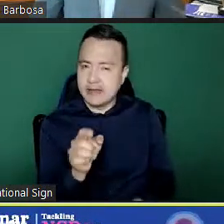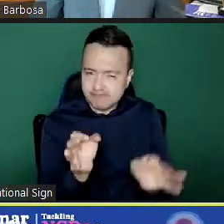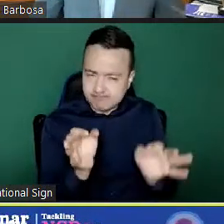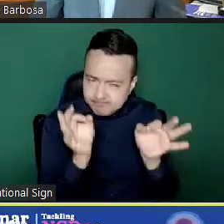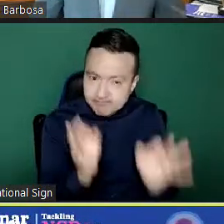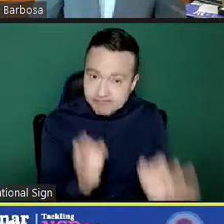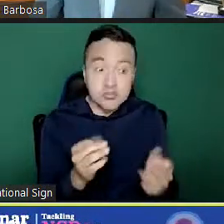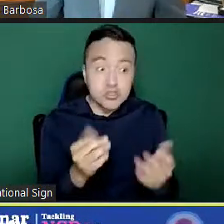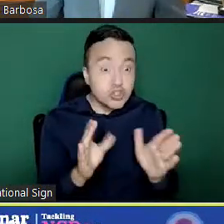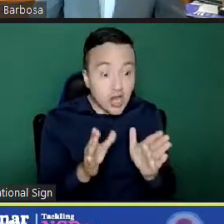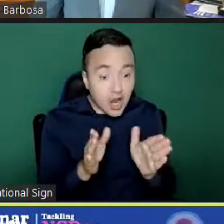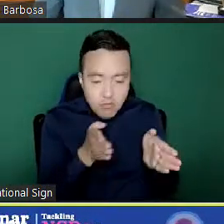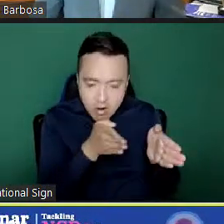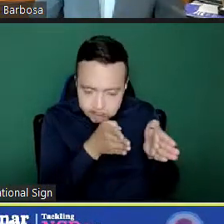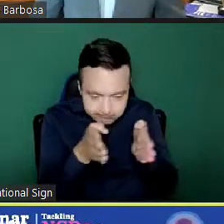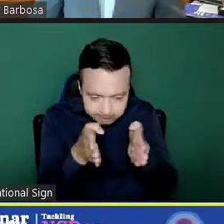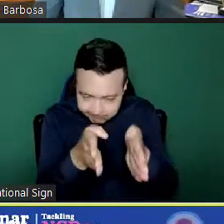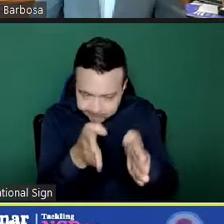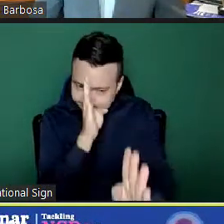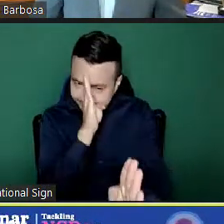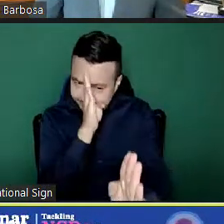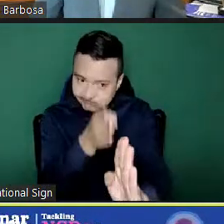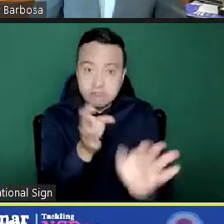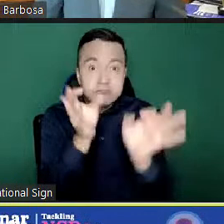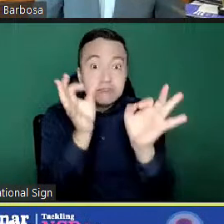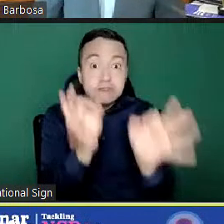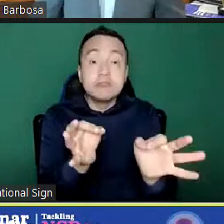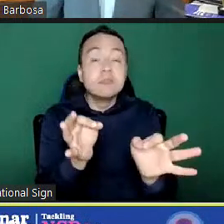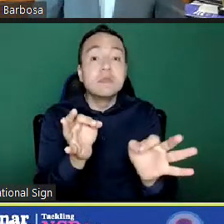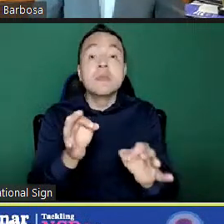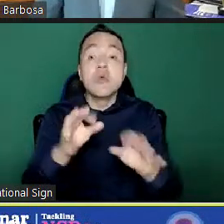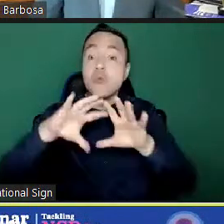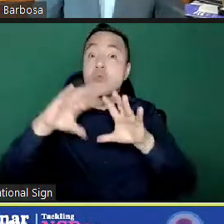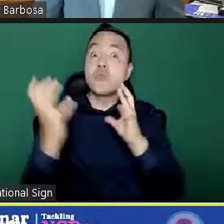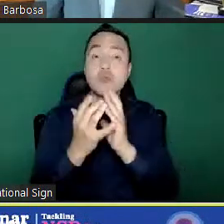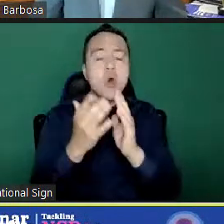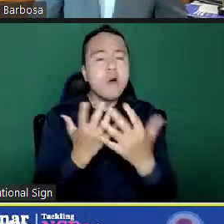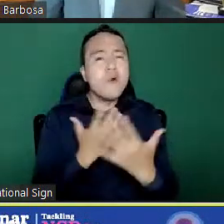to reduce NCD premature mortality by 25% by 2025.